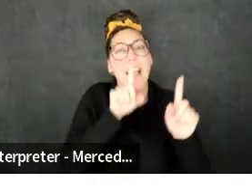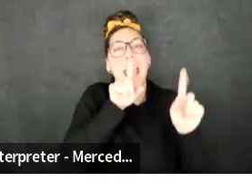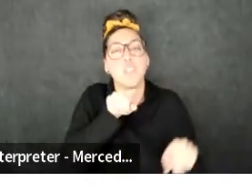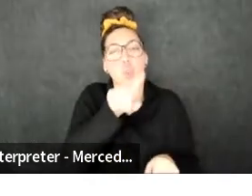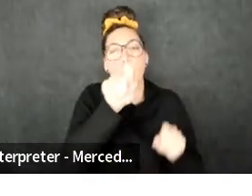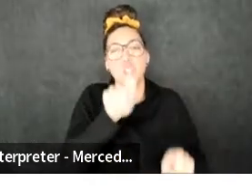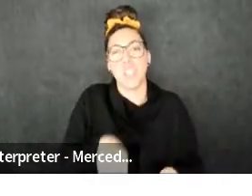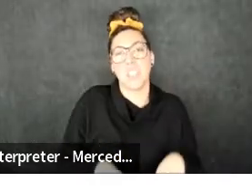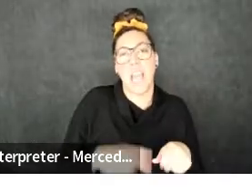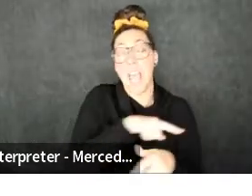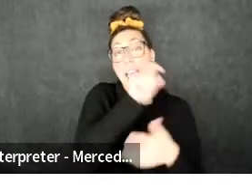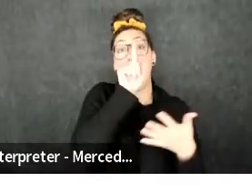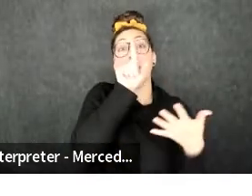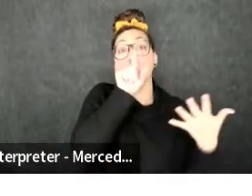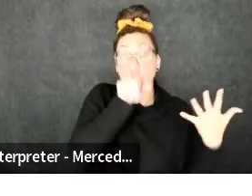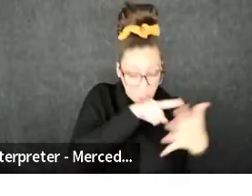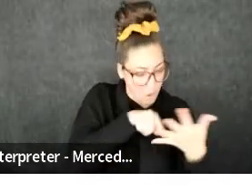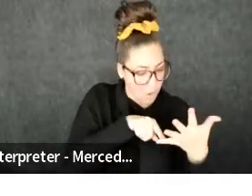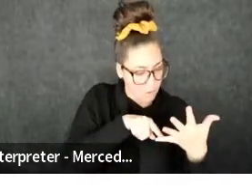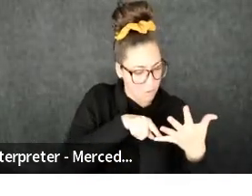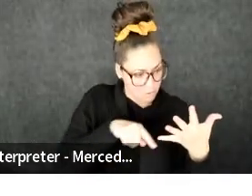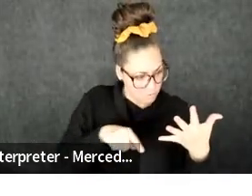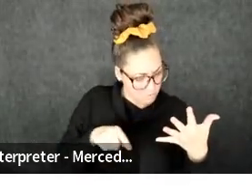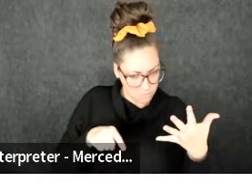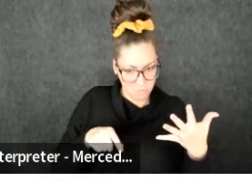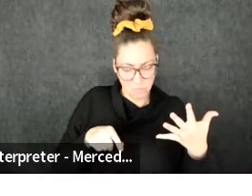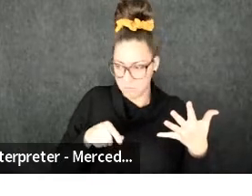But at the same time, it give me ability to go back and understand